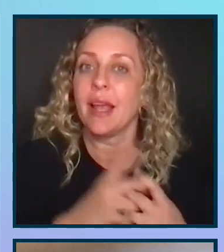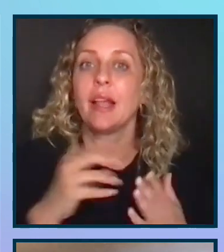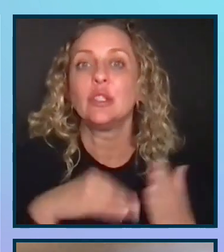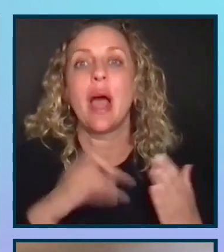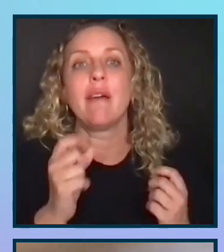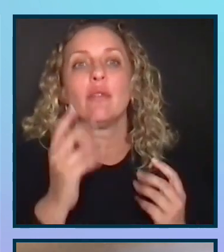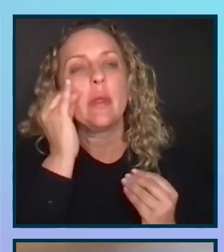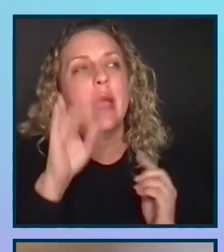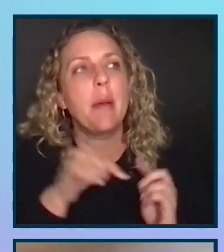as they work on the project.